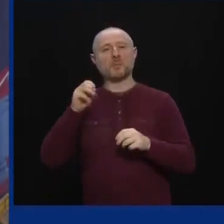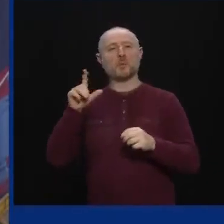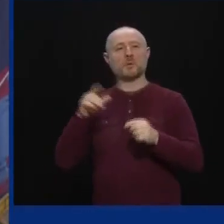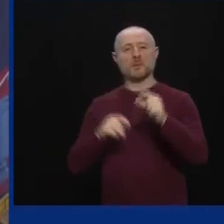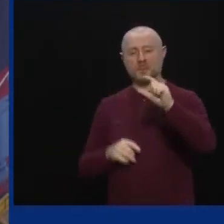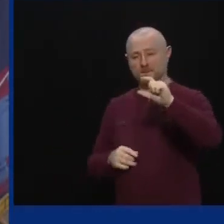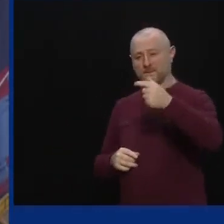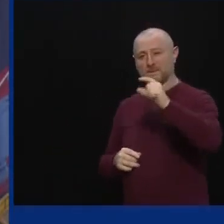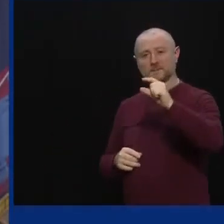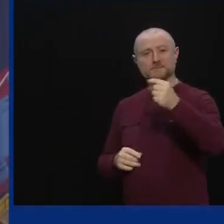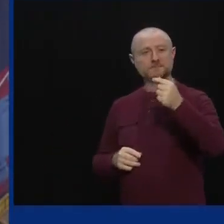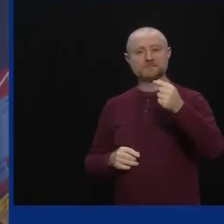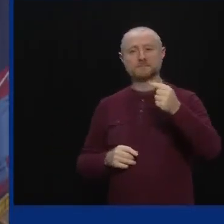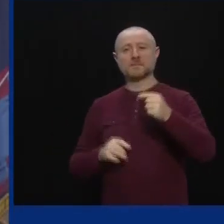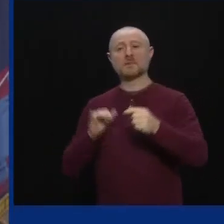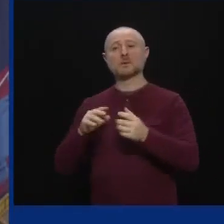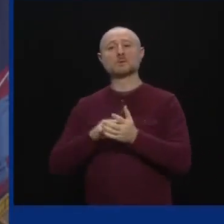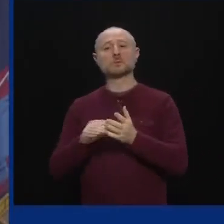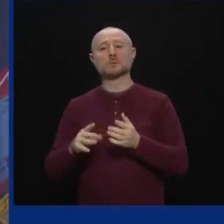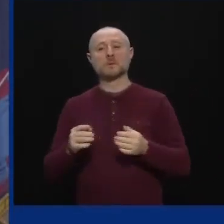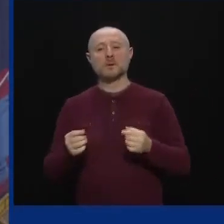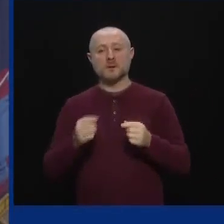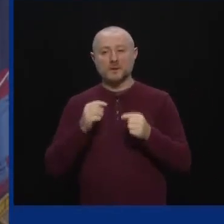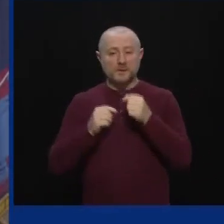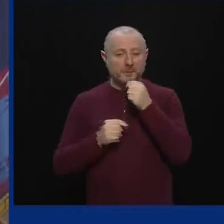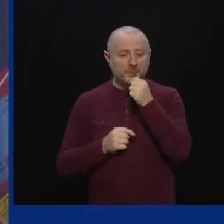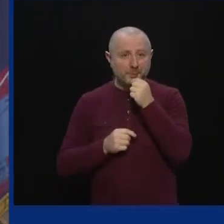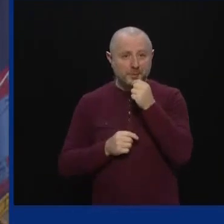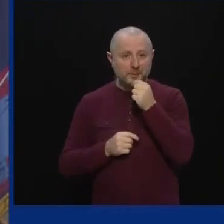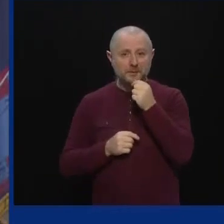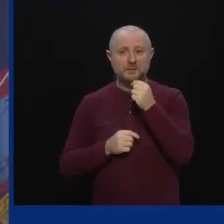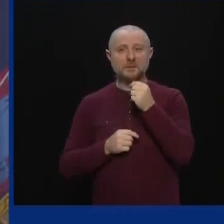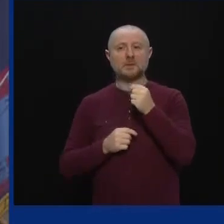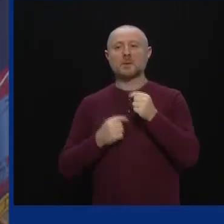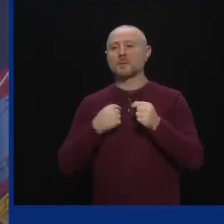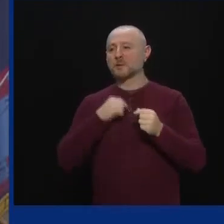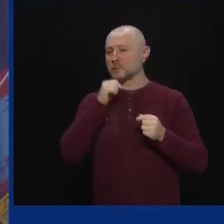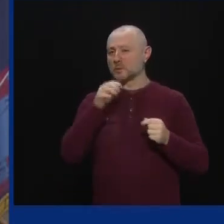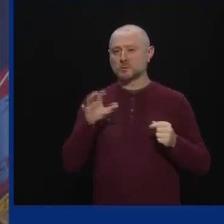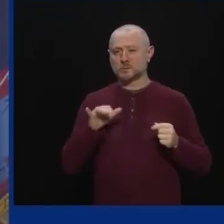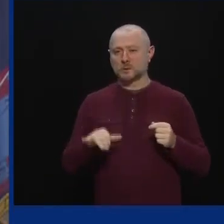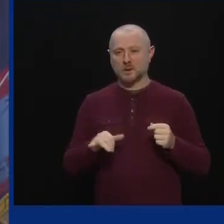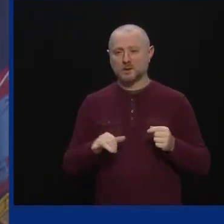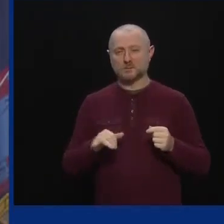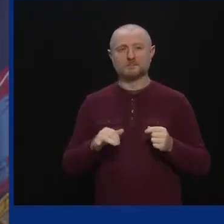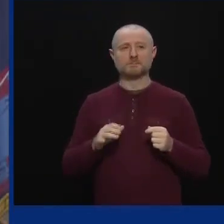INDIVIDUALS IN THE LAB. THE DIFFERENT WAYS TO ANALYZE TEST RESULTS, THIS IS ONE WHERE